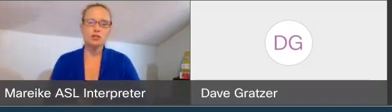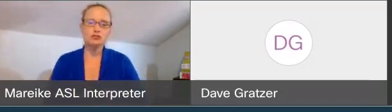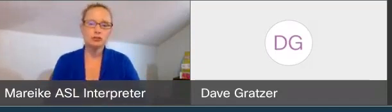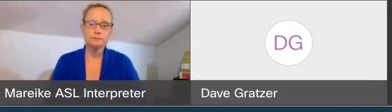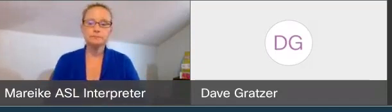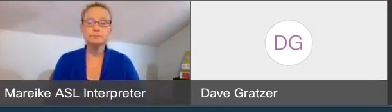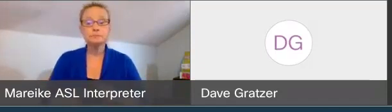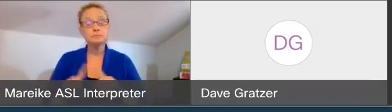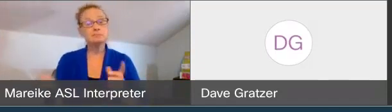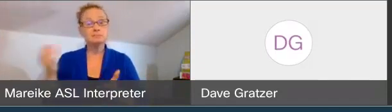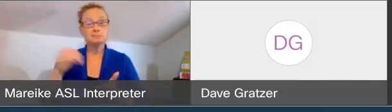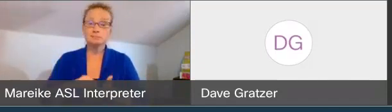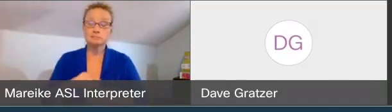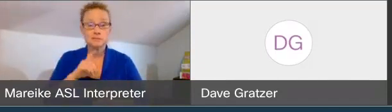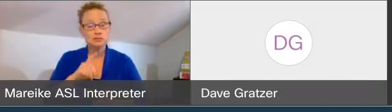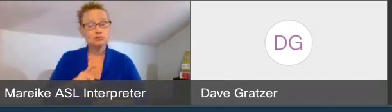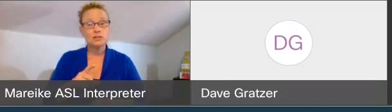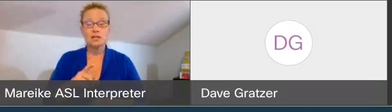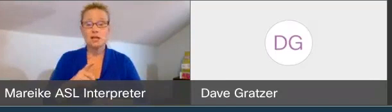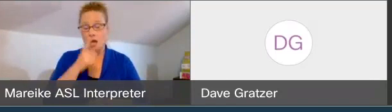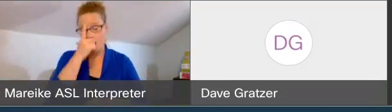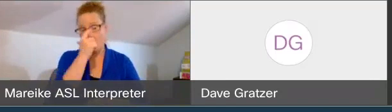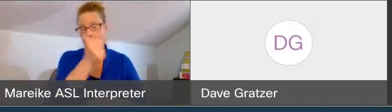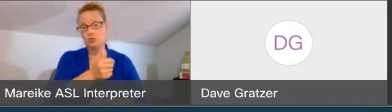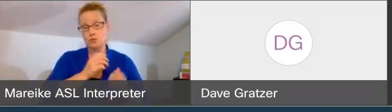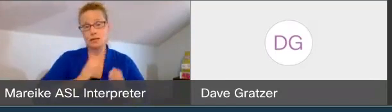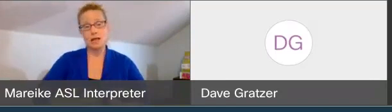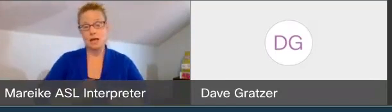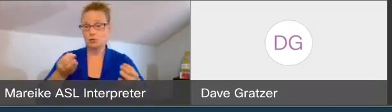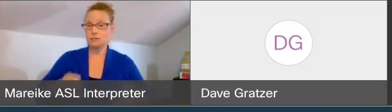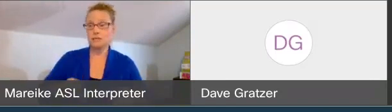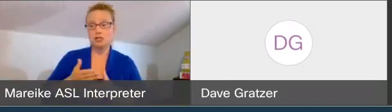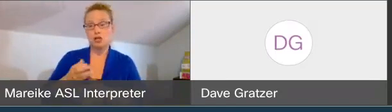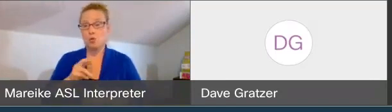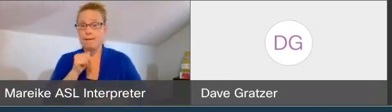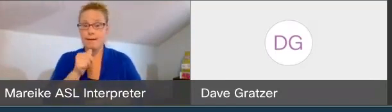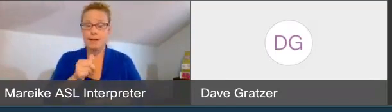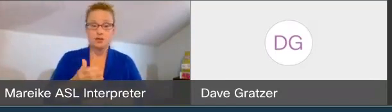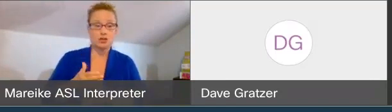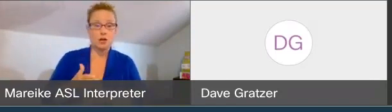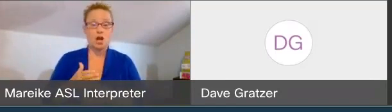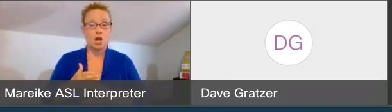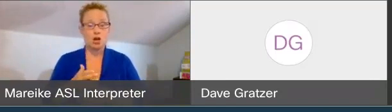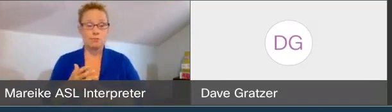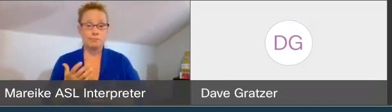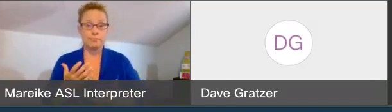again it's really up to them. So unless we're sort of receiving information from a judge or